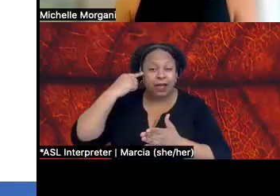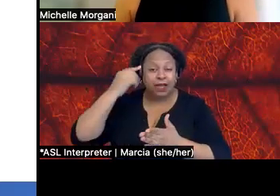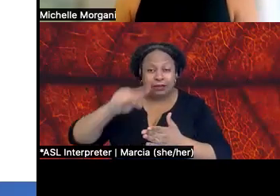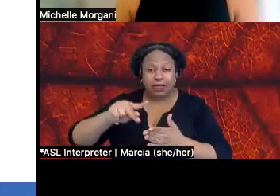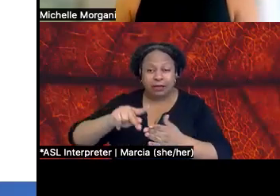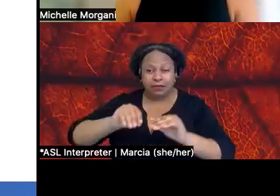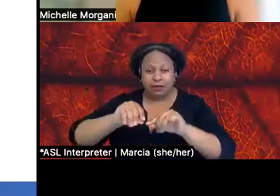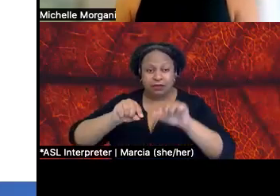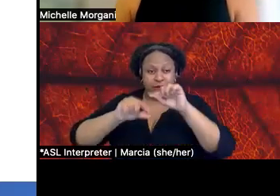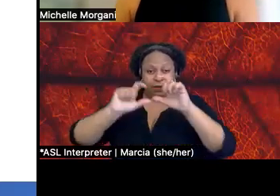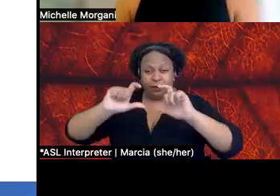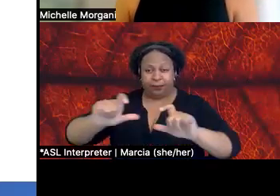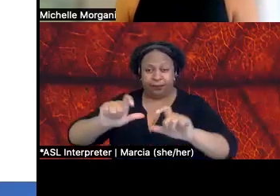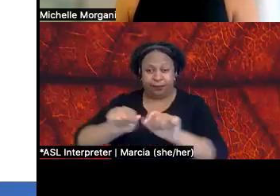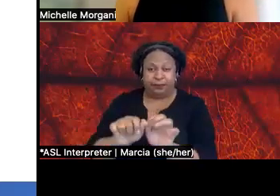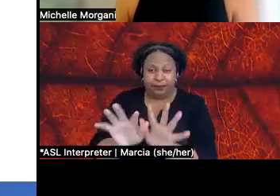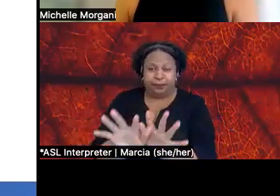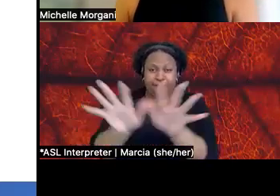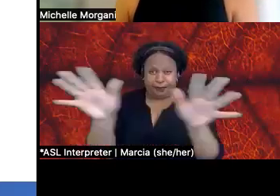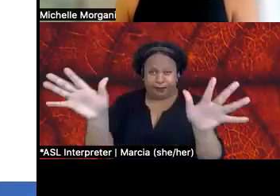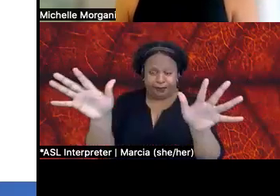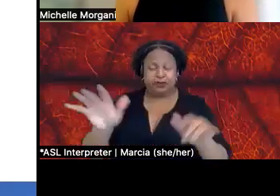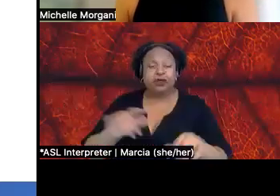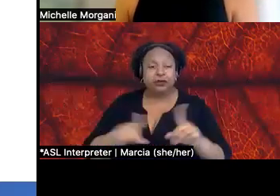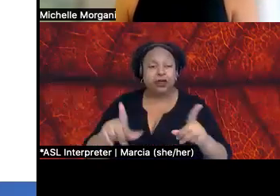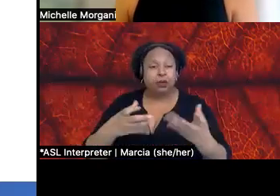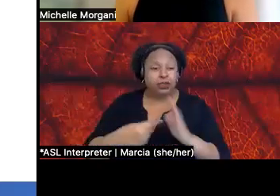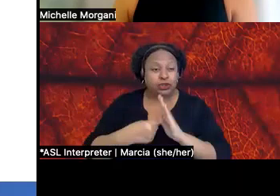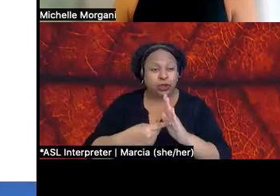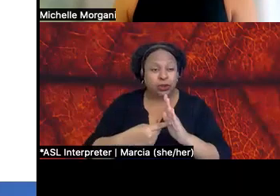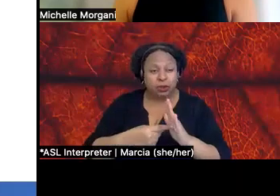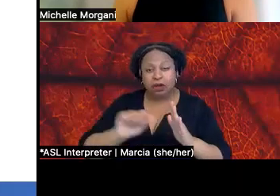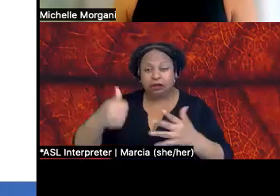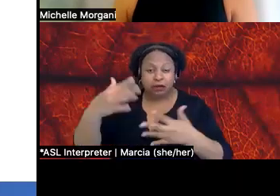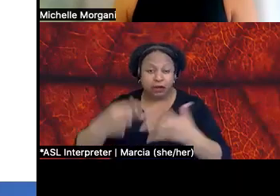But I wanted to show you some ways that a mind map could be adjusted